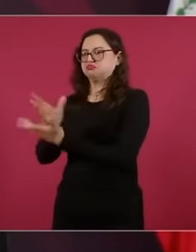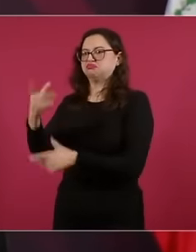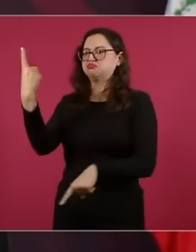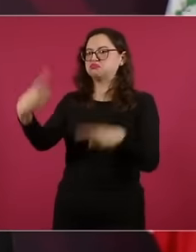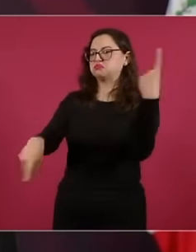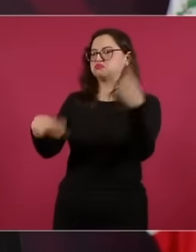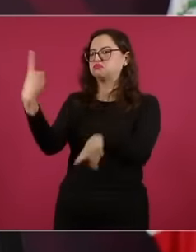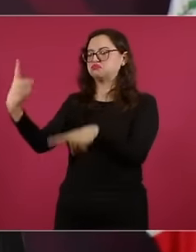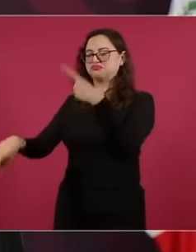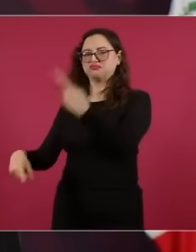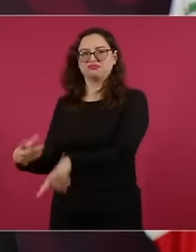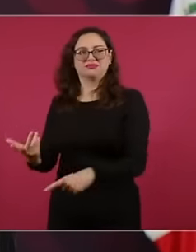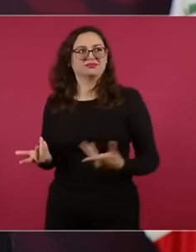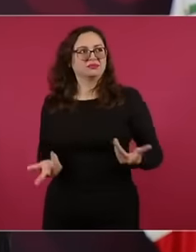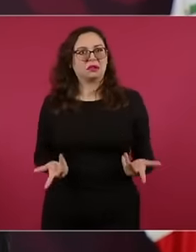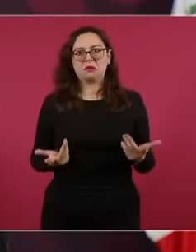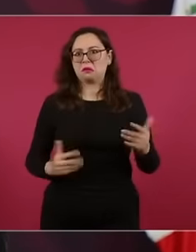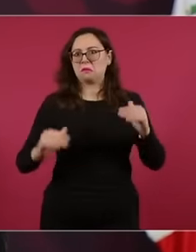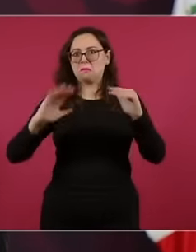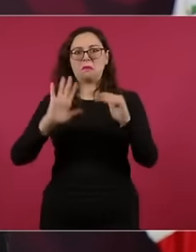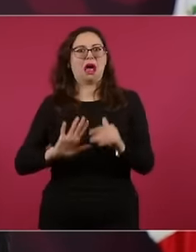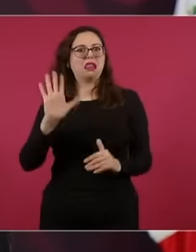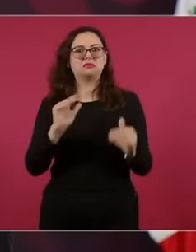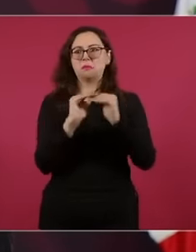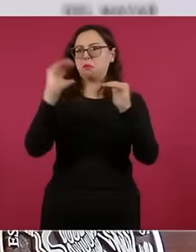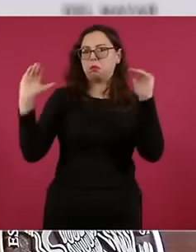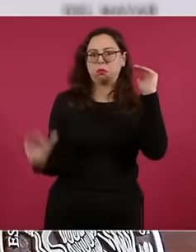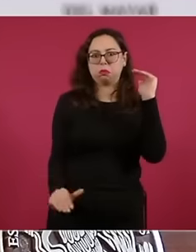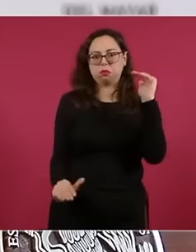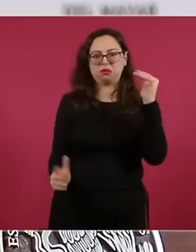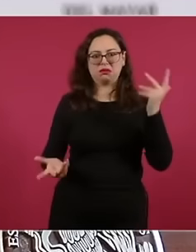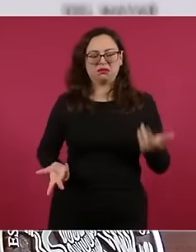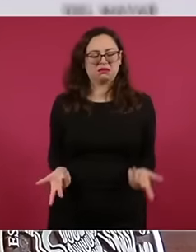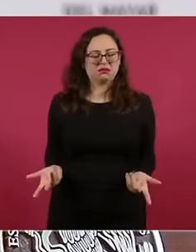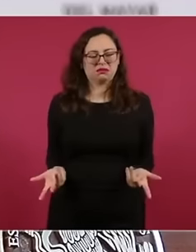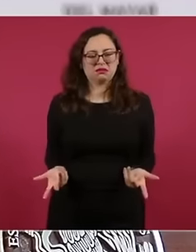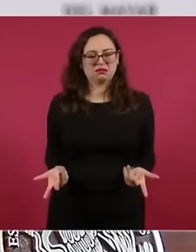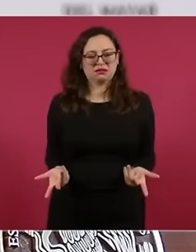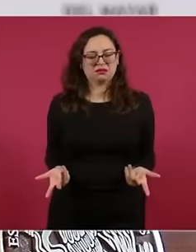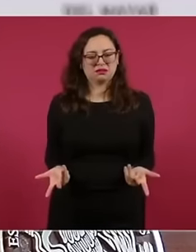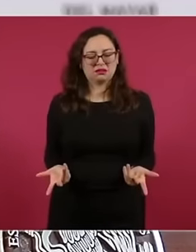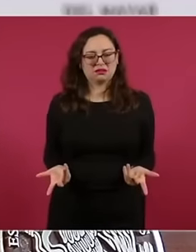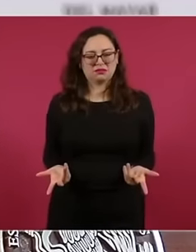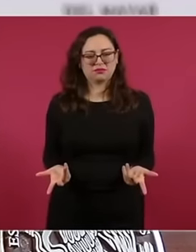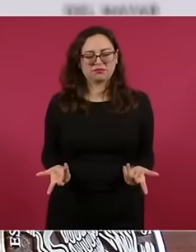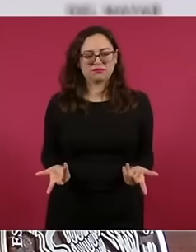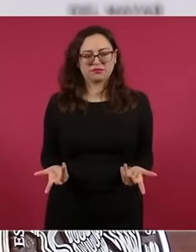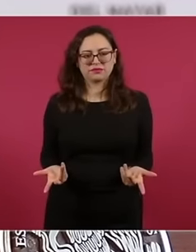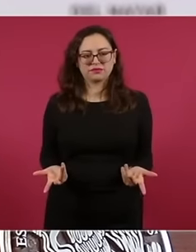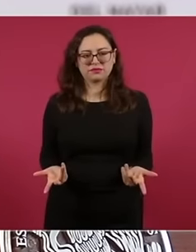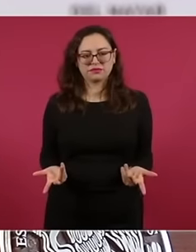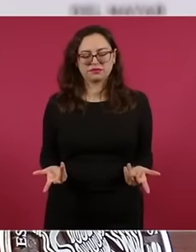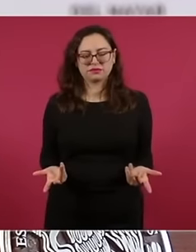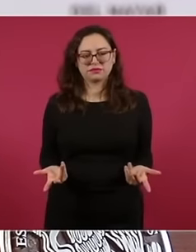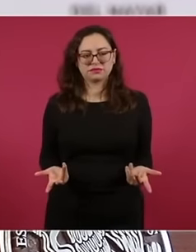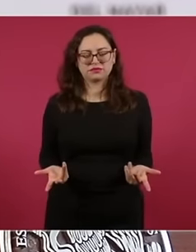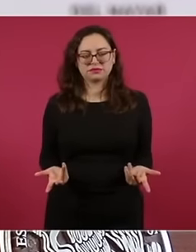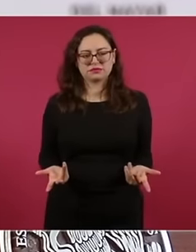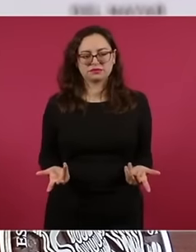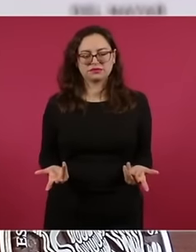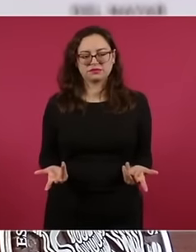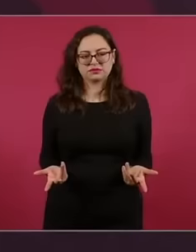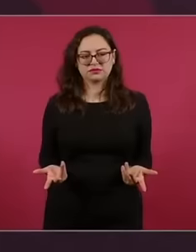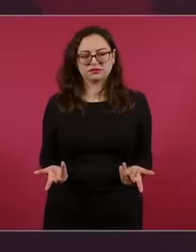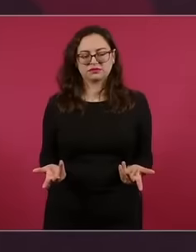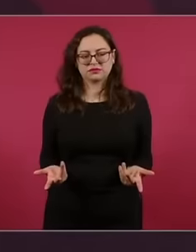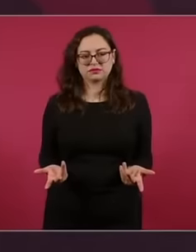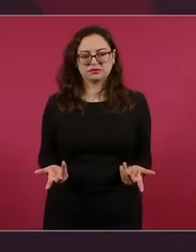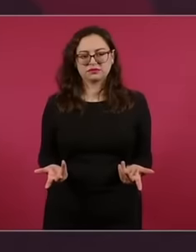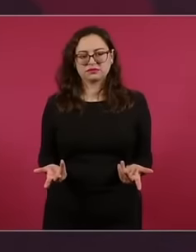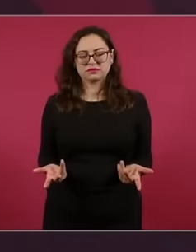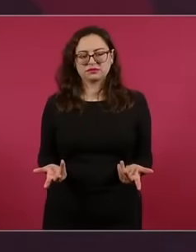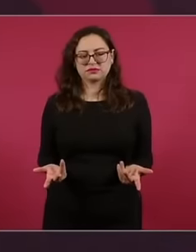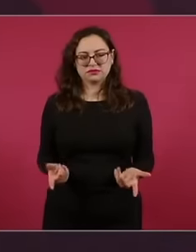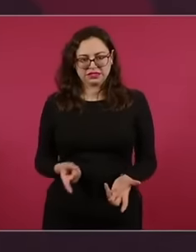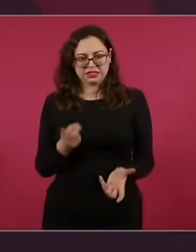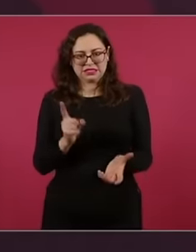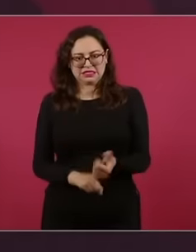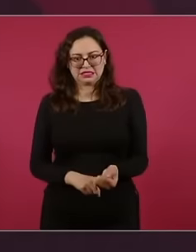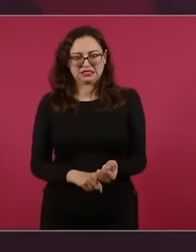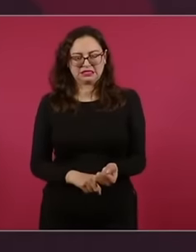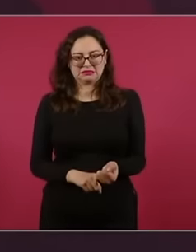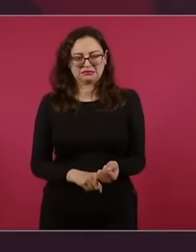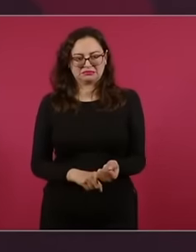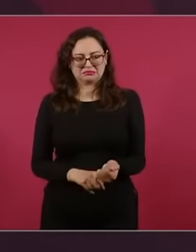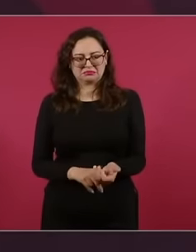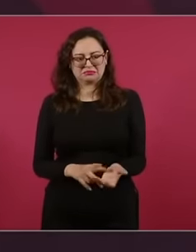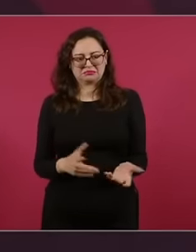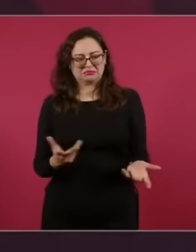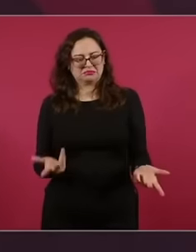and de facto acts were acted as if there were a government of the